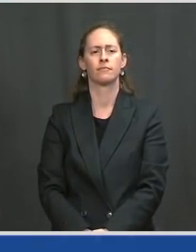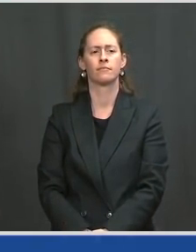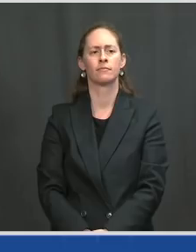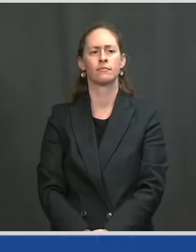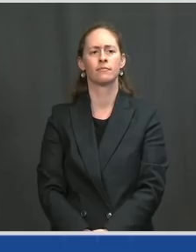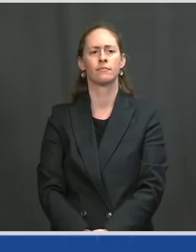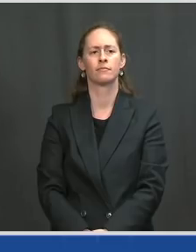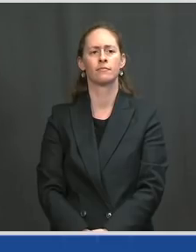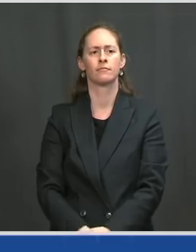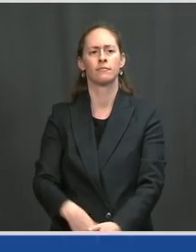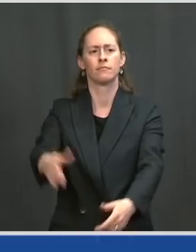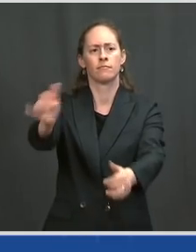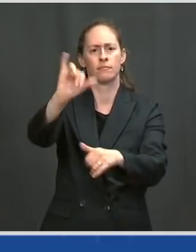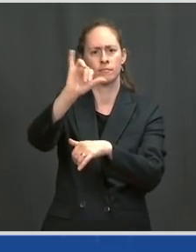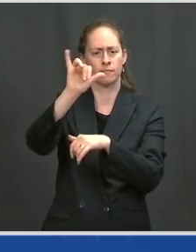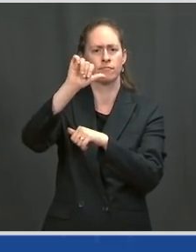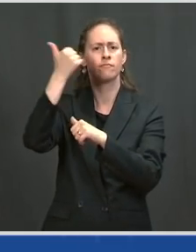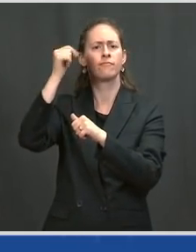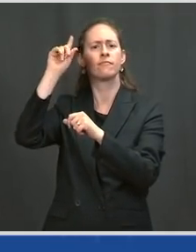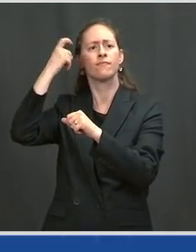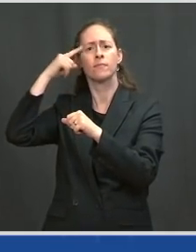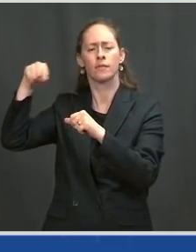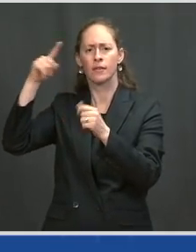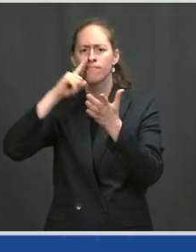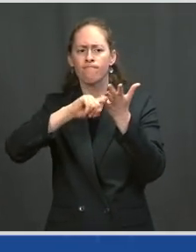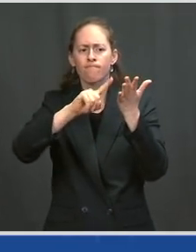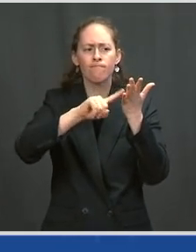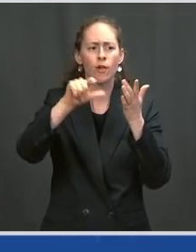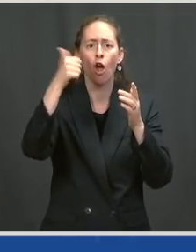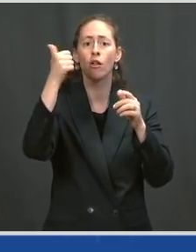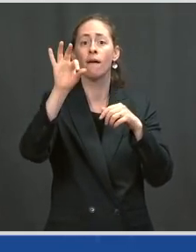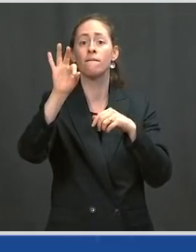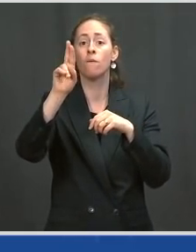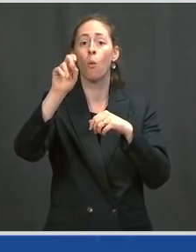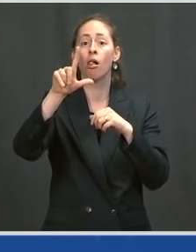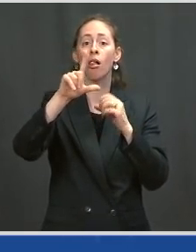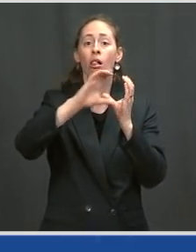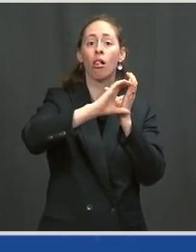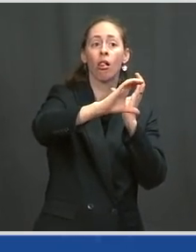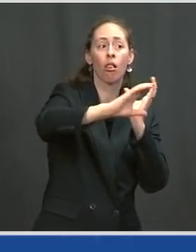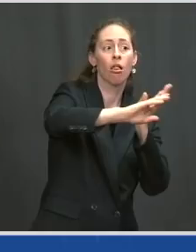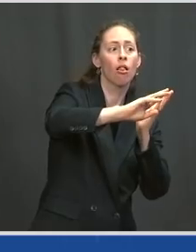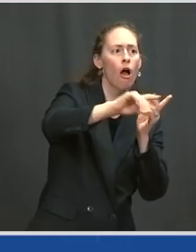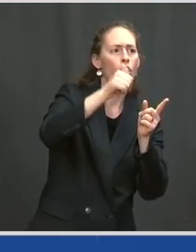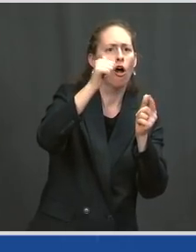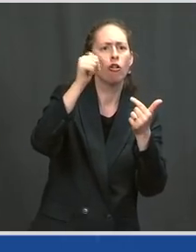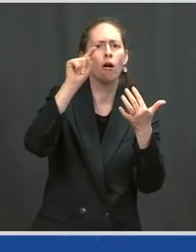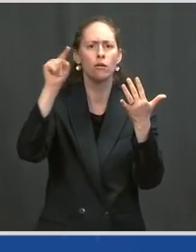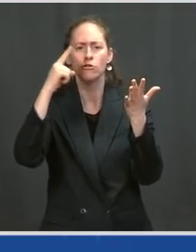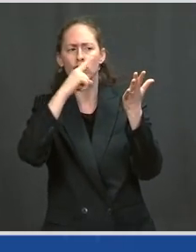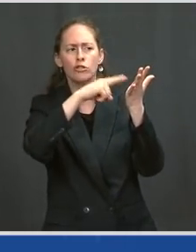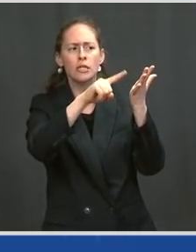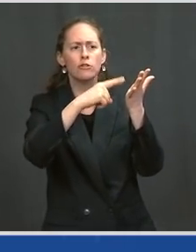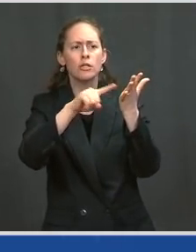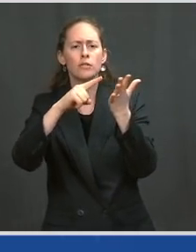And over the weekend, at my direction, the Department of Transportation issued an emergency order to loosen restrictions on truck drivers